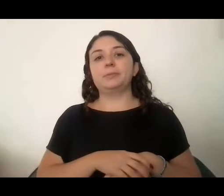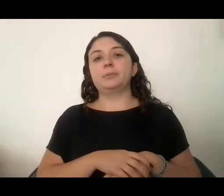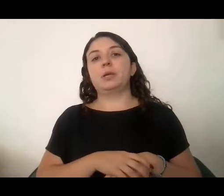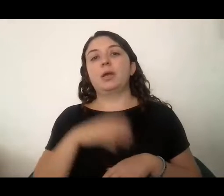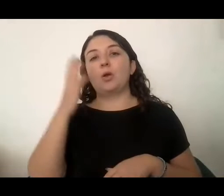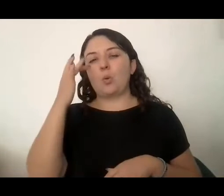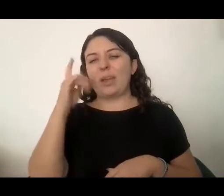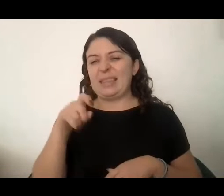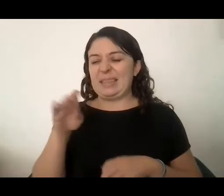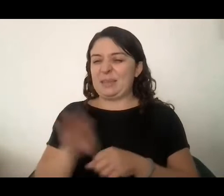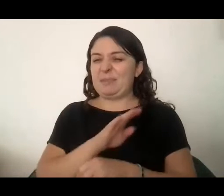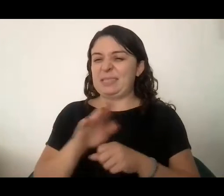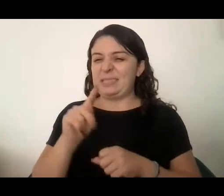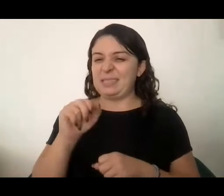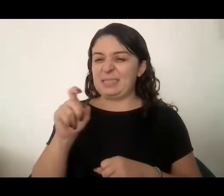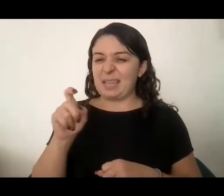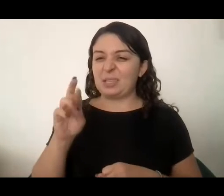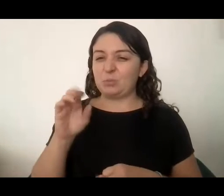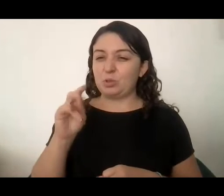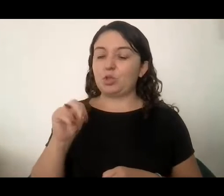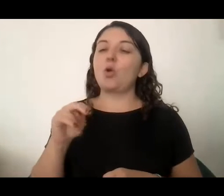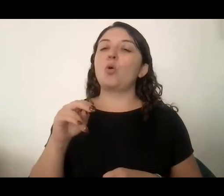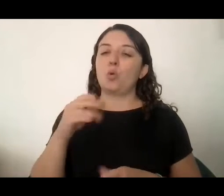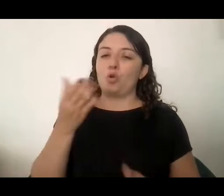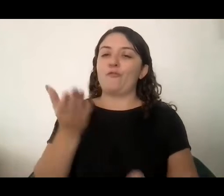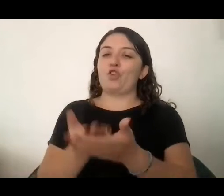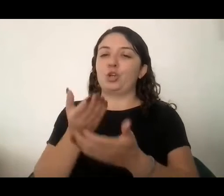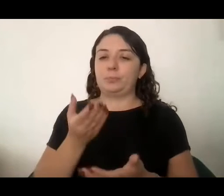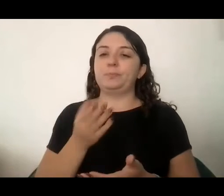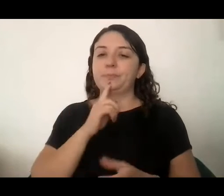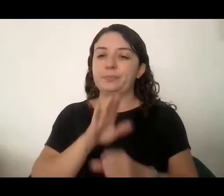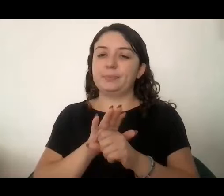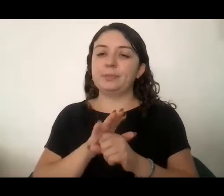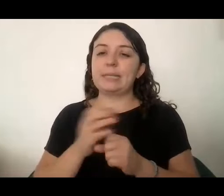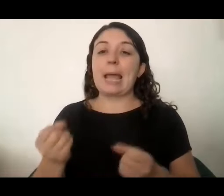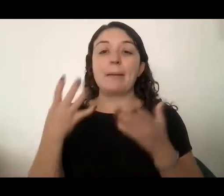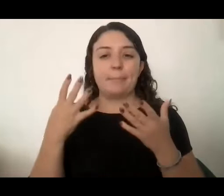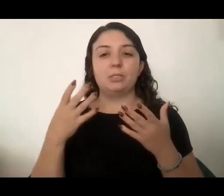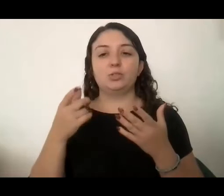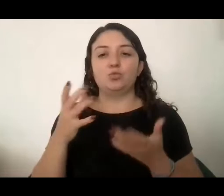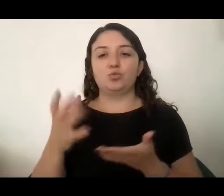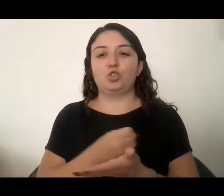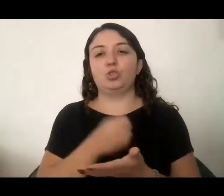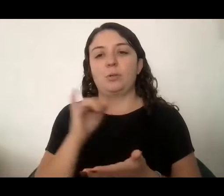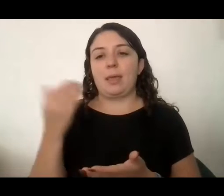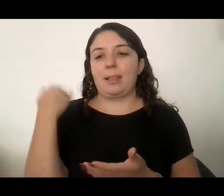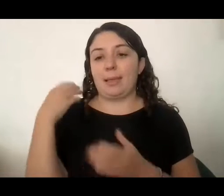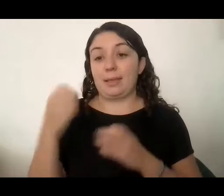to confirm how much the person's earnings actually ended up being the previous year.